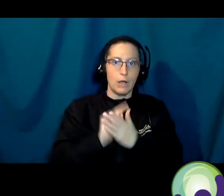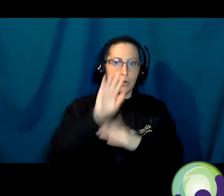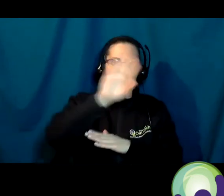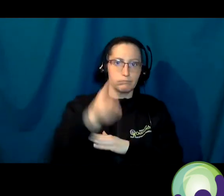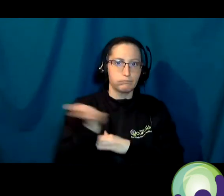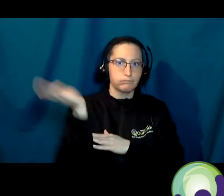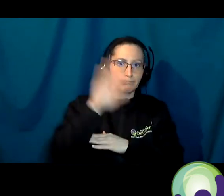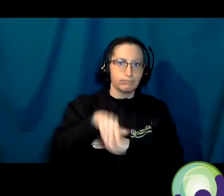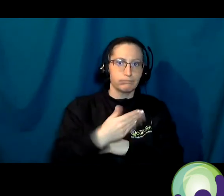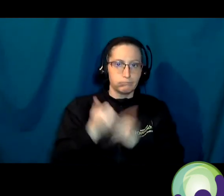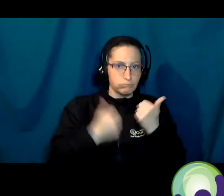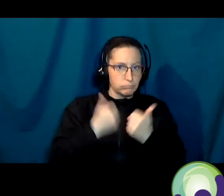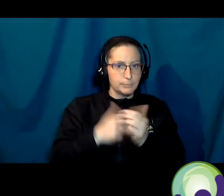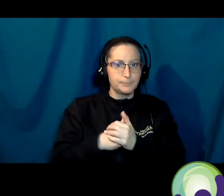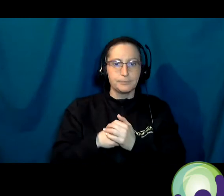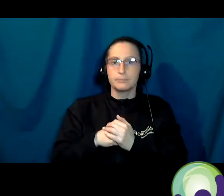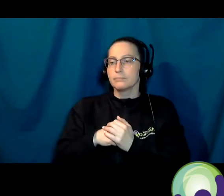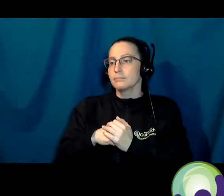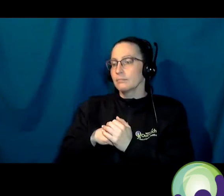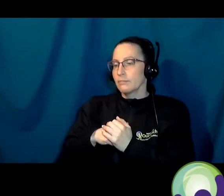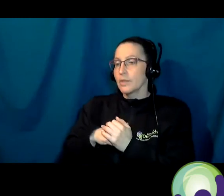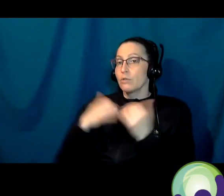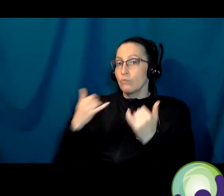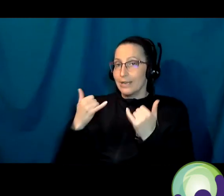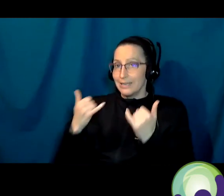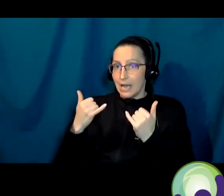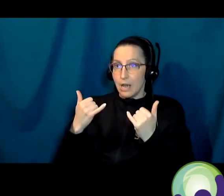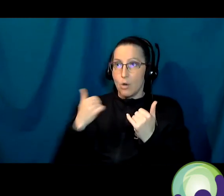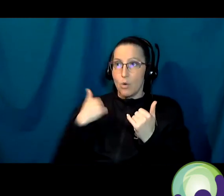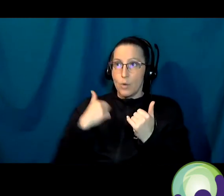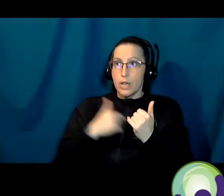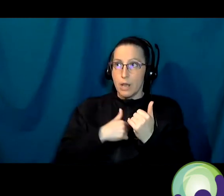Anna Marie: At this point,